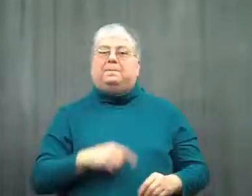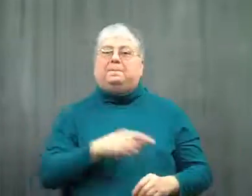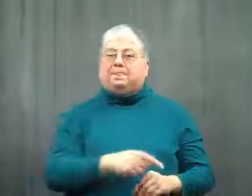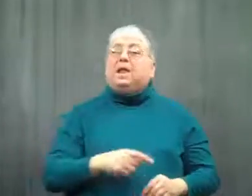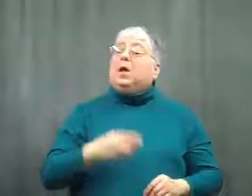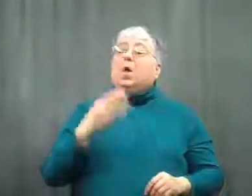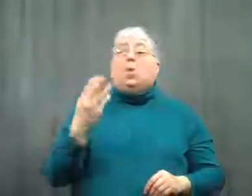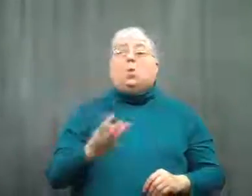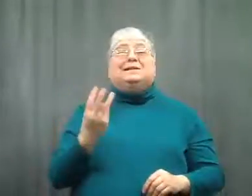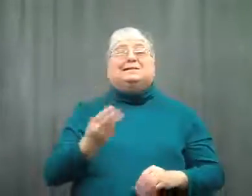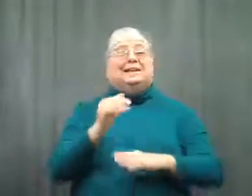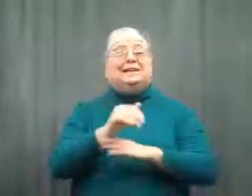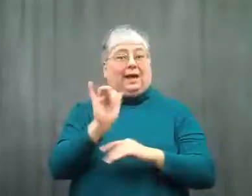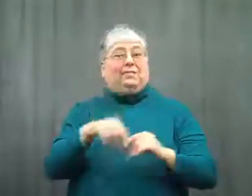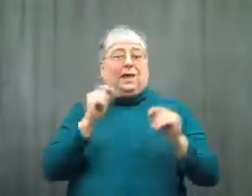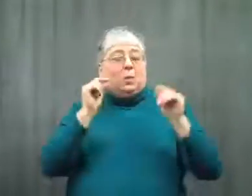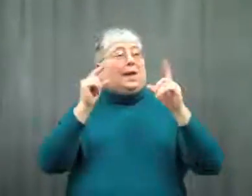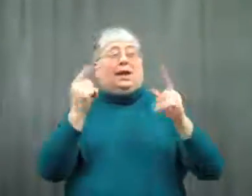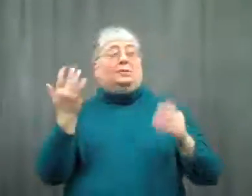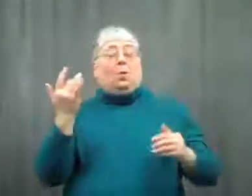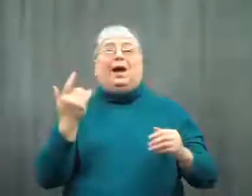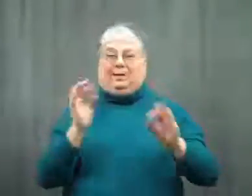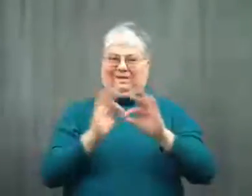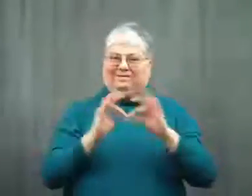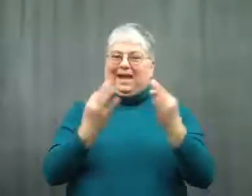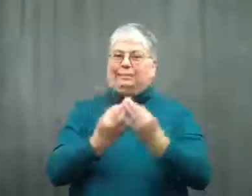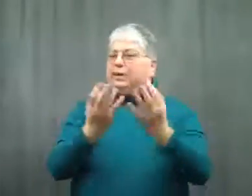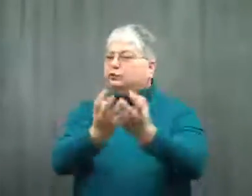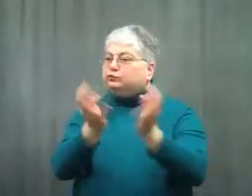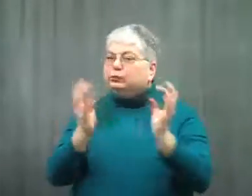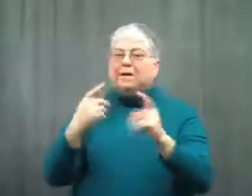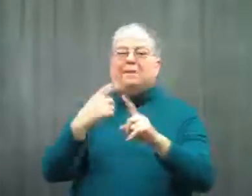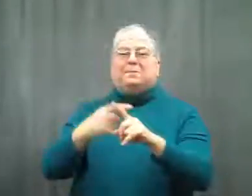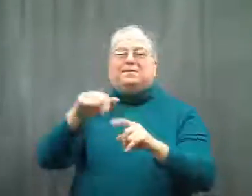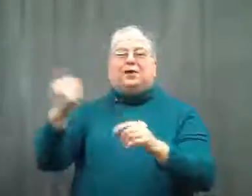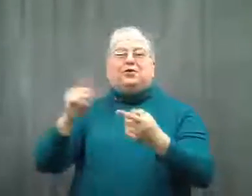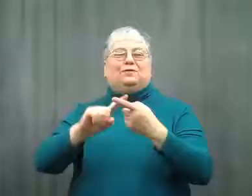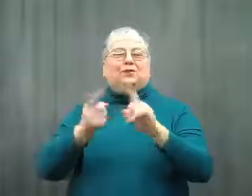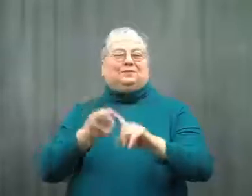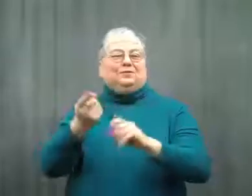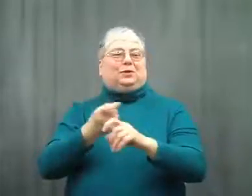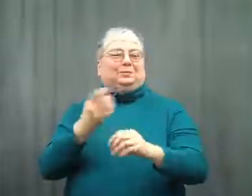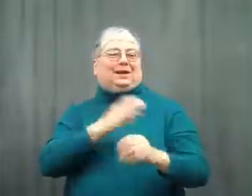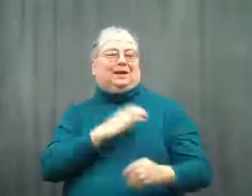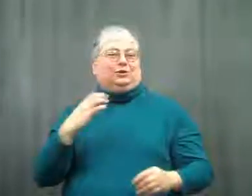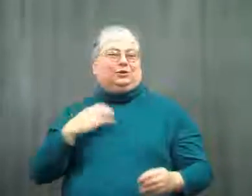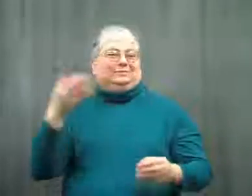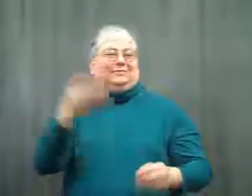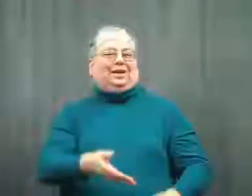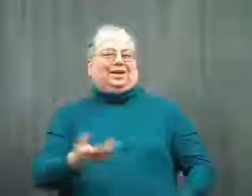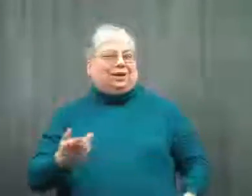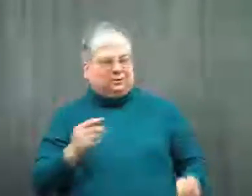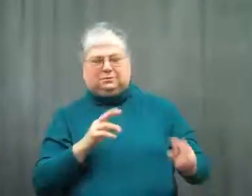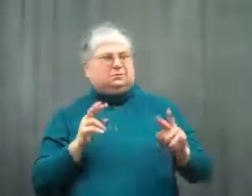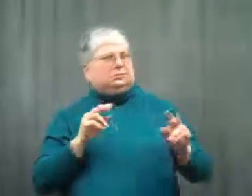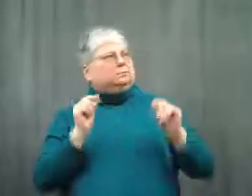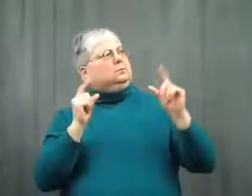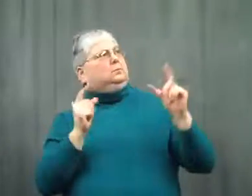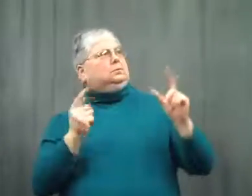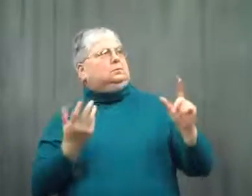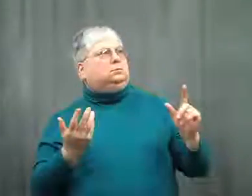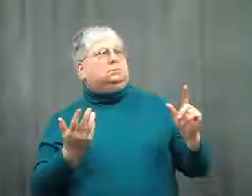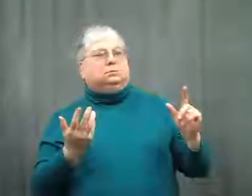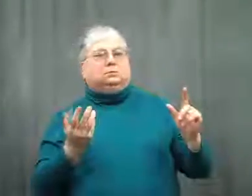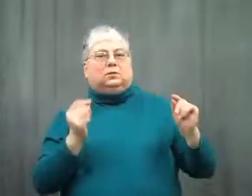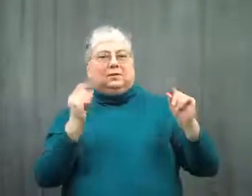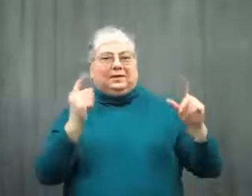Family and friends from Congress were in her room Wednesday, so she woke up in response.